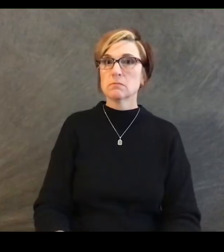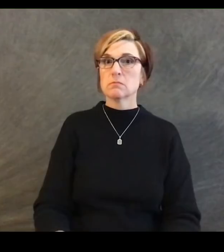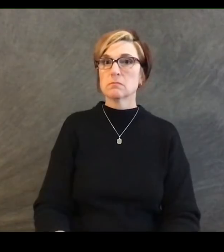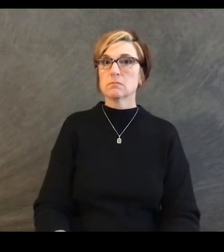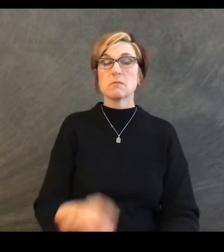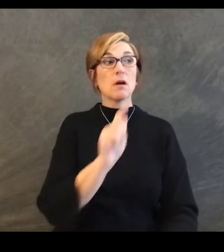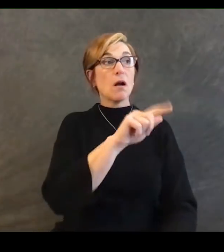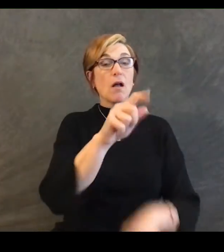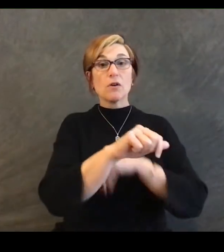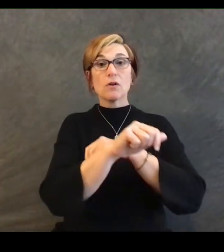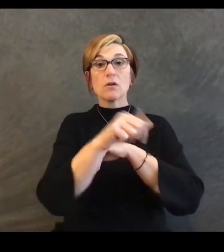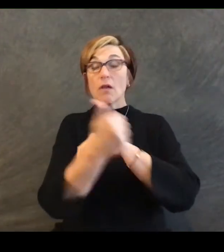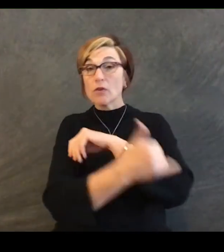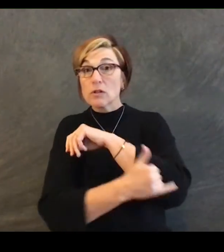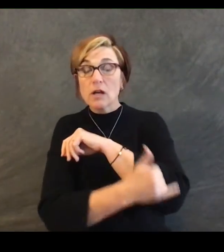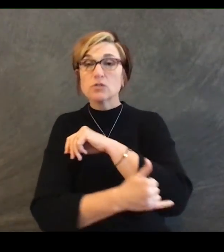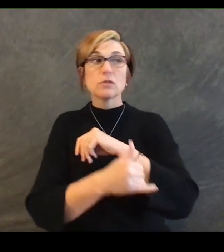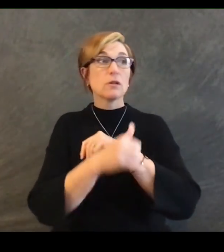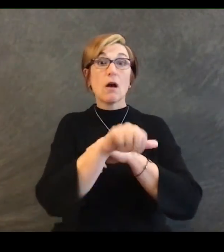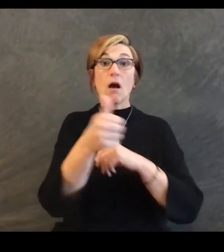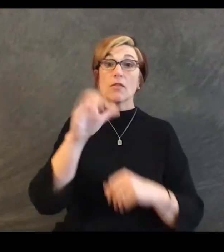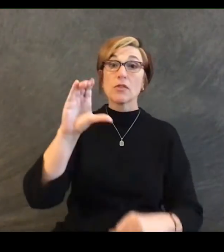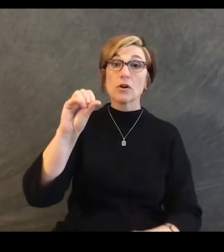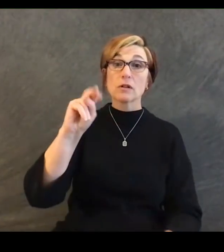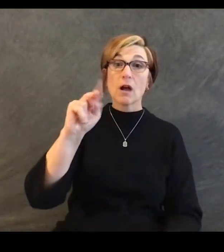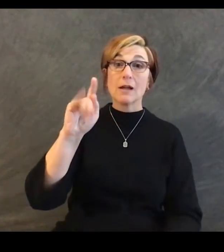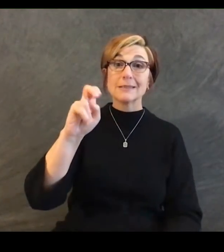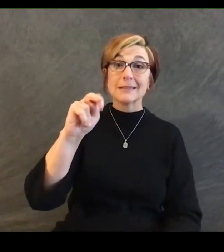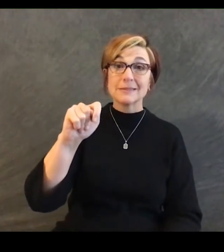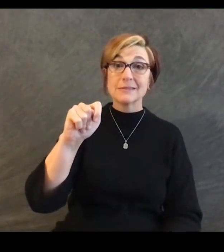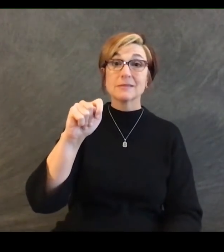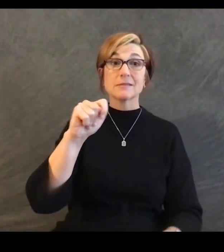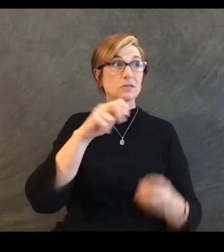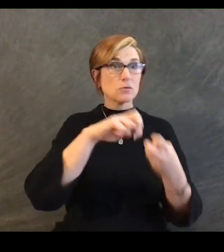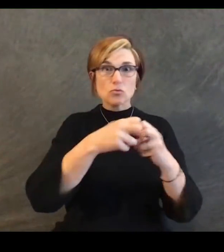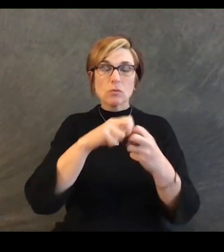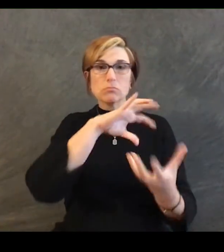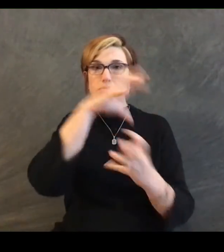continents are having problems but with business at a level that nobody's seen